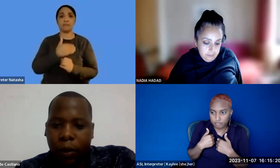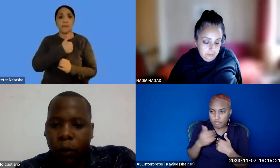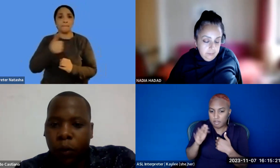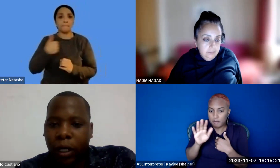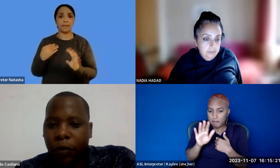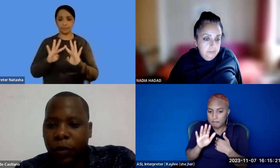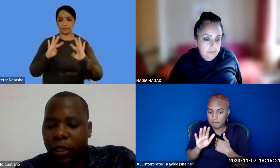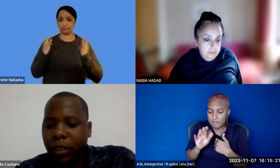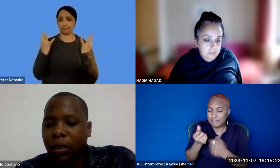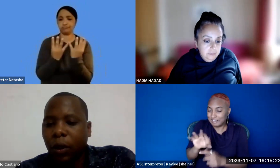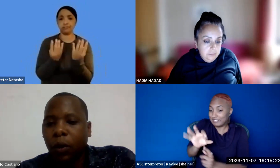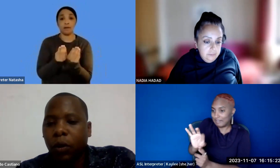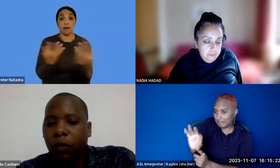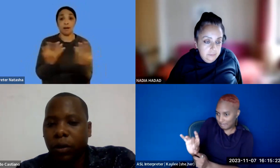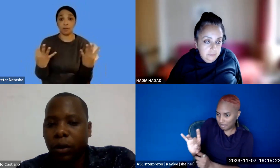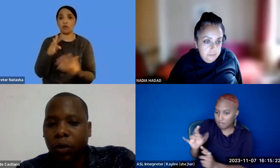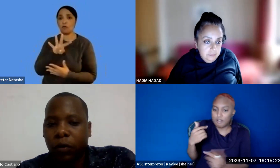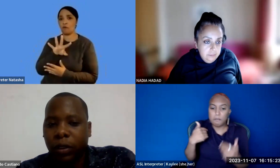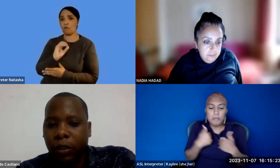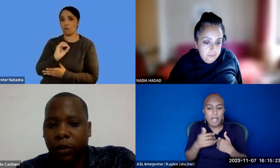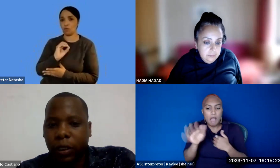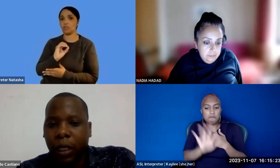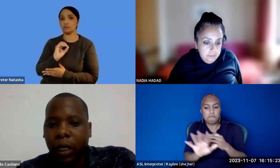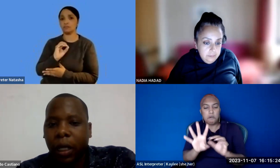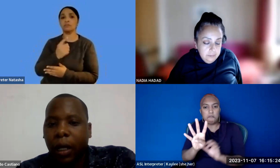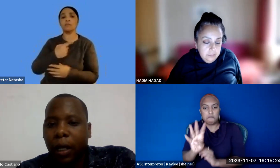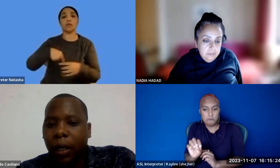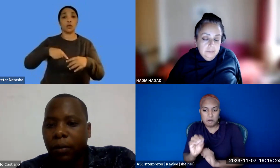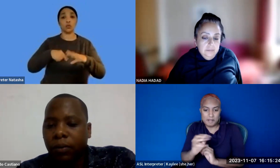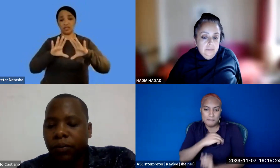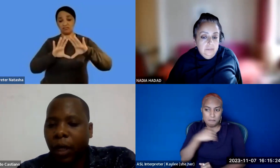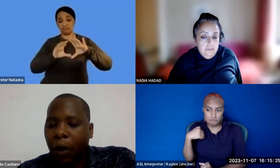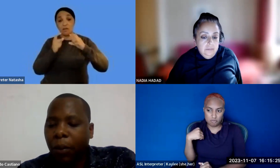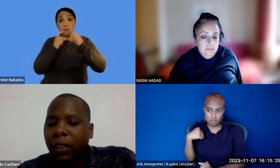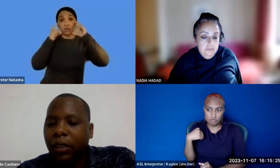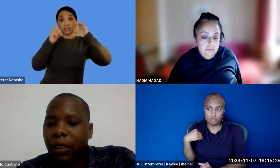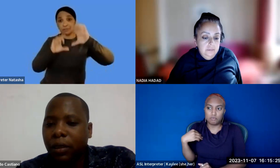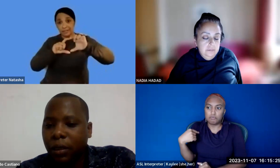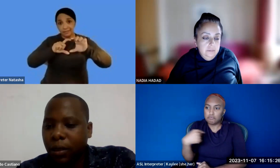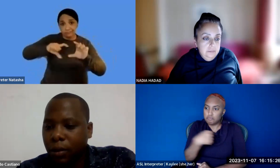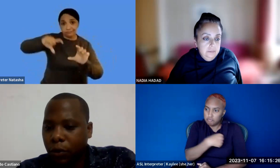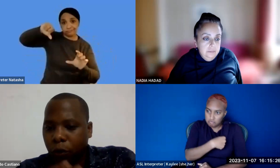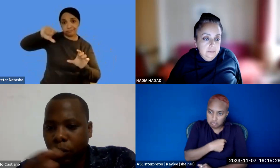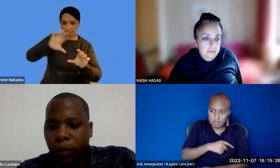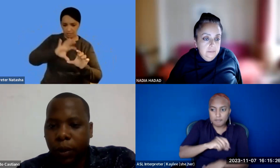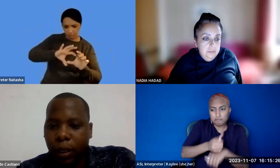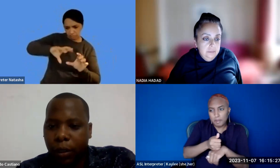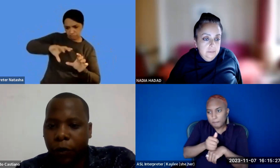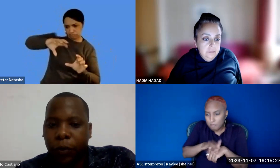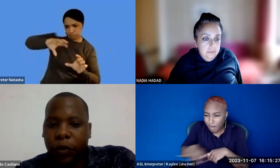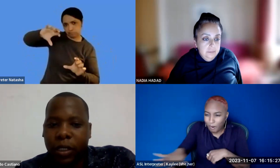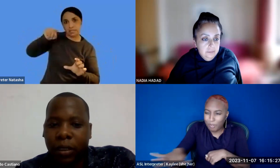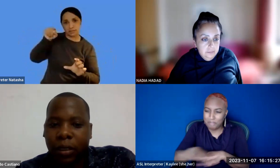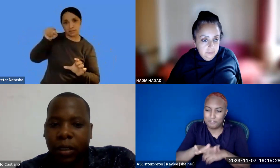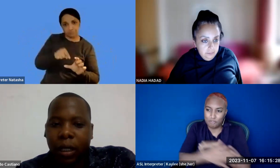and we are represented all over the country. Our mandate is to represent